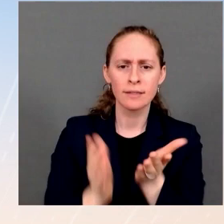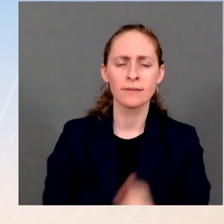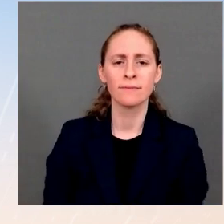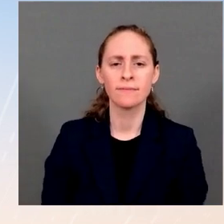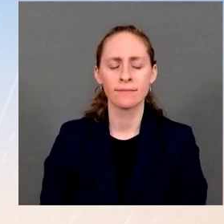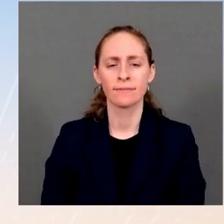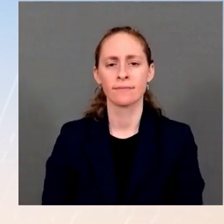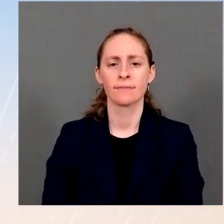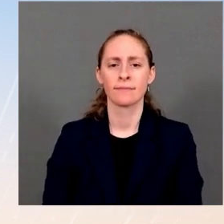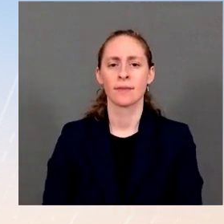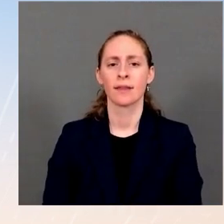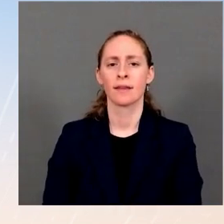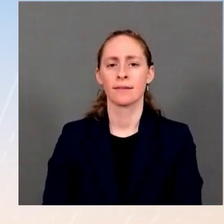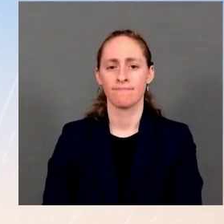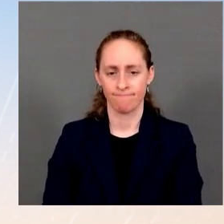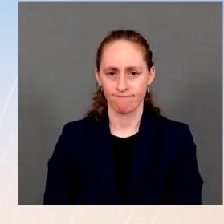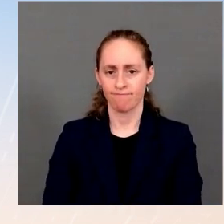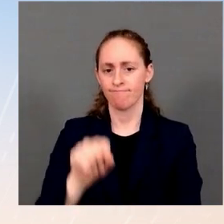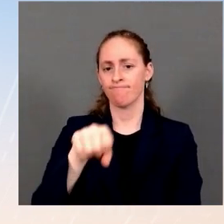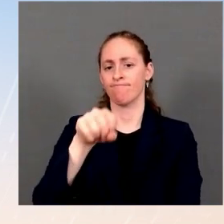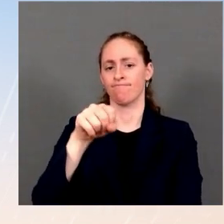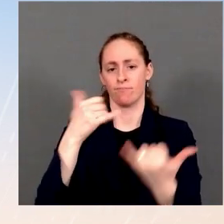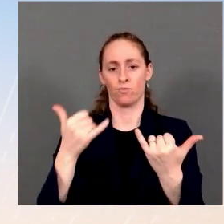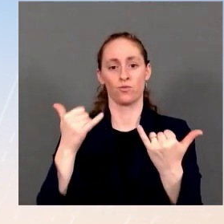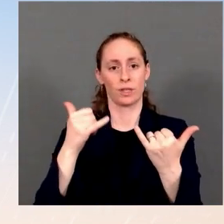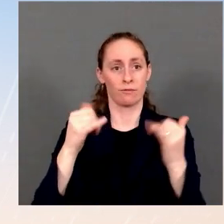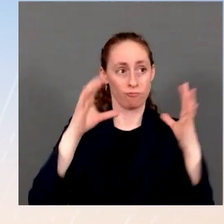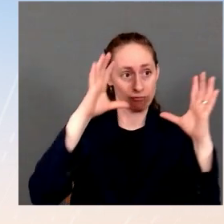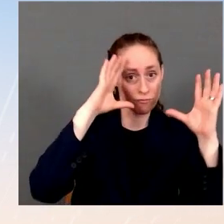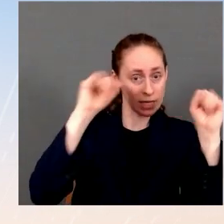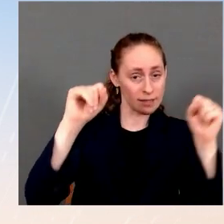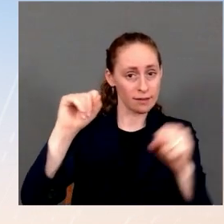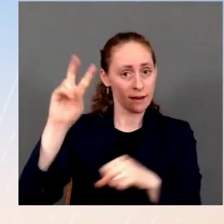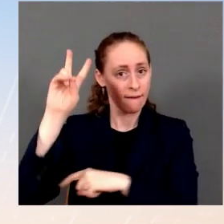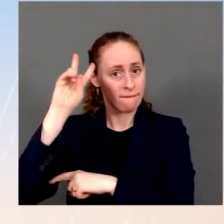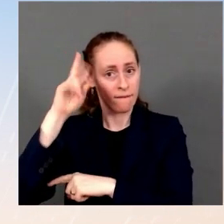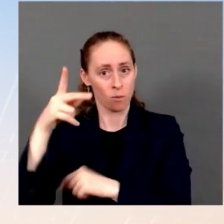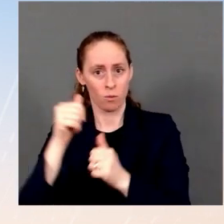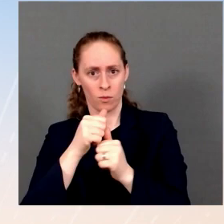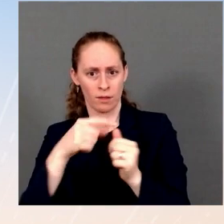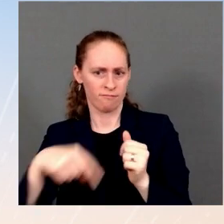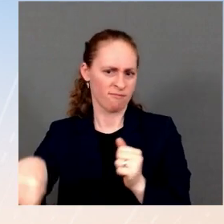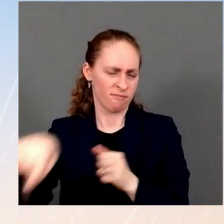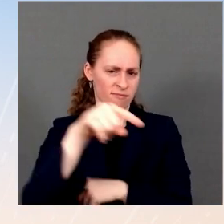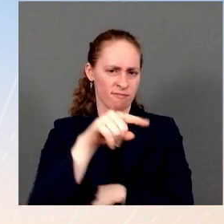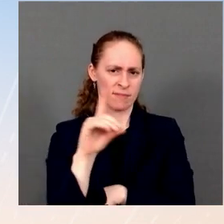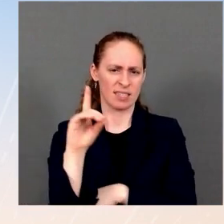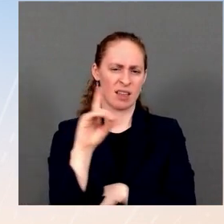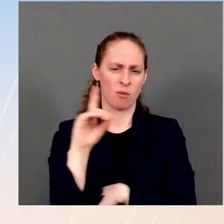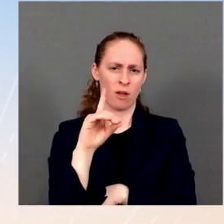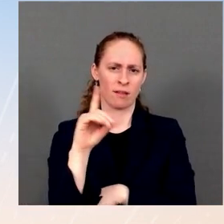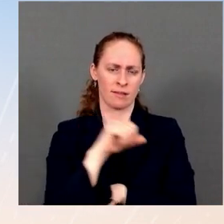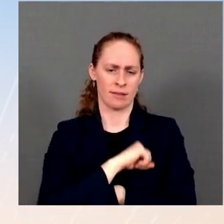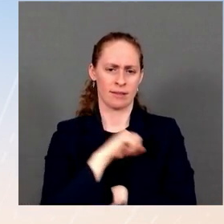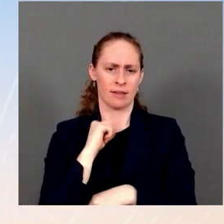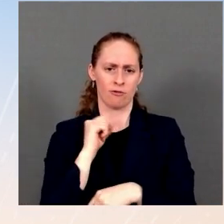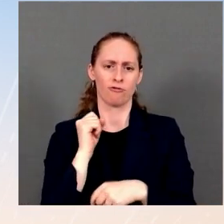to discuss voting rights. The senators provided an update on their progress. And the President and the Vice President